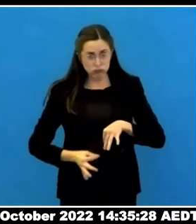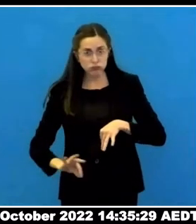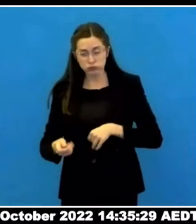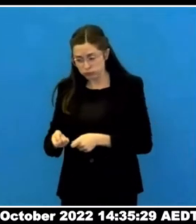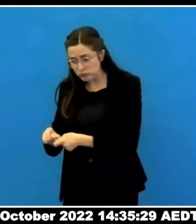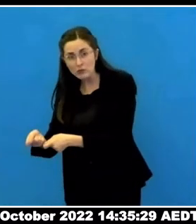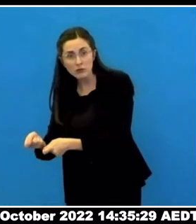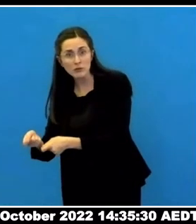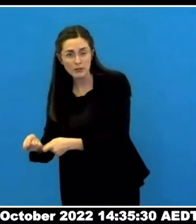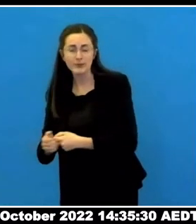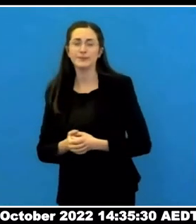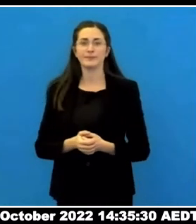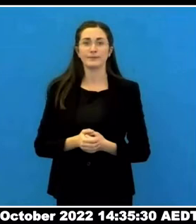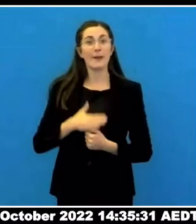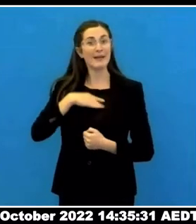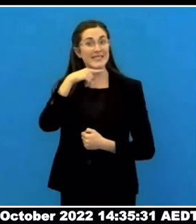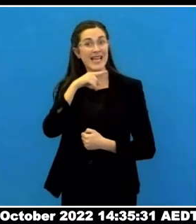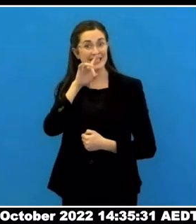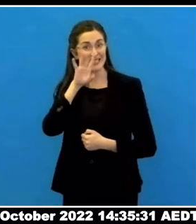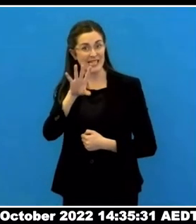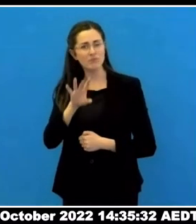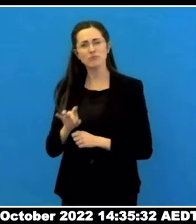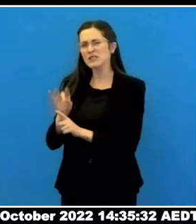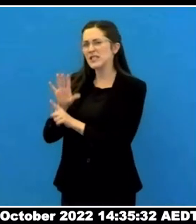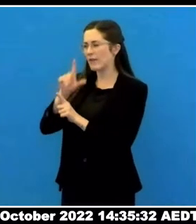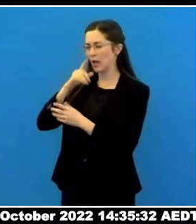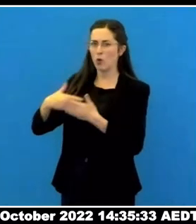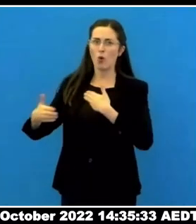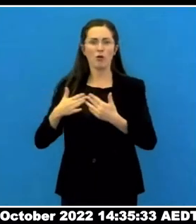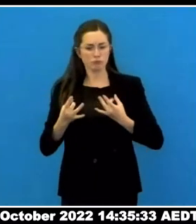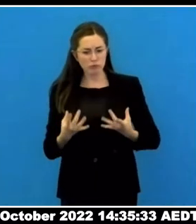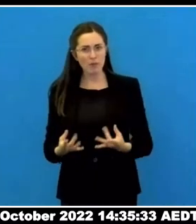My 10 year old son is able to get himself ready for school,